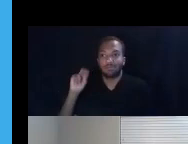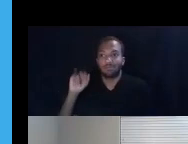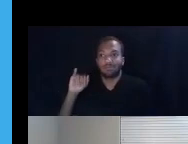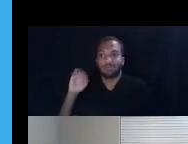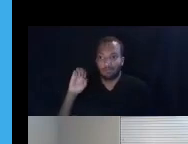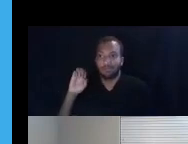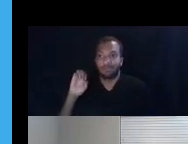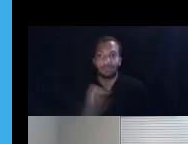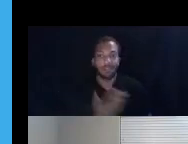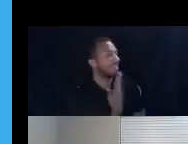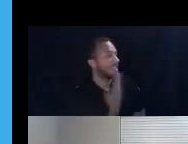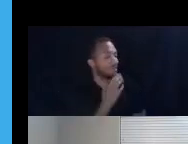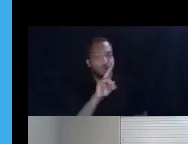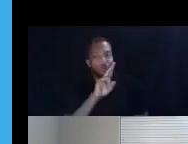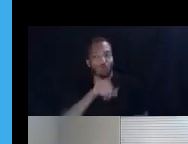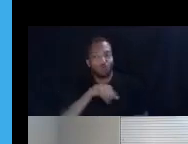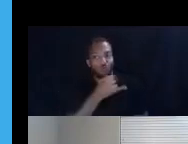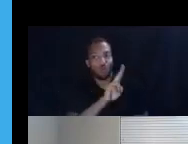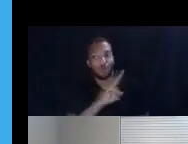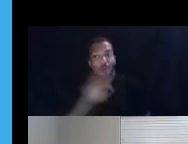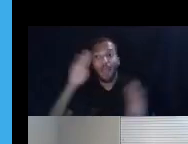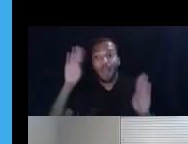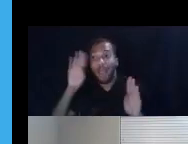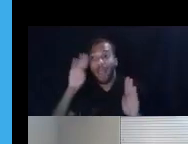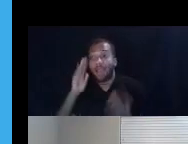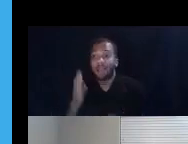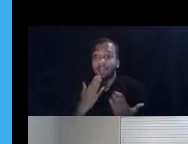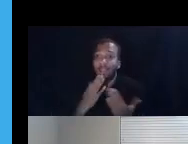Thank you, Uju. Hi everyone. Thank you all so much for being here.